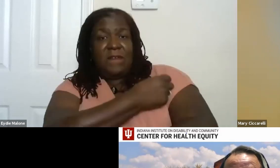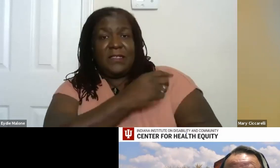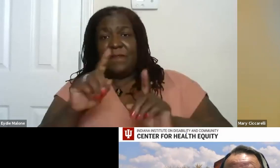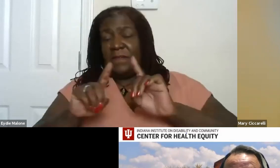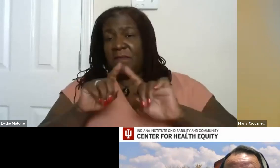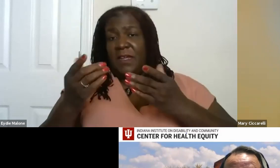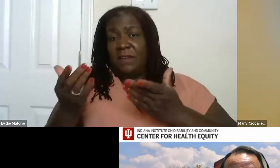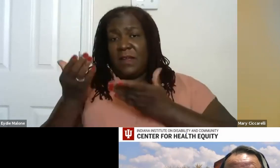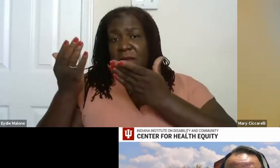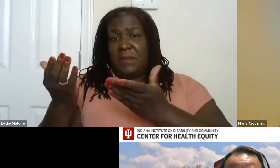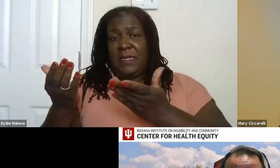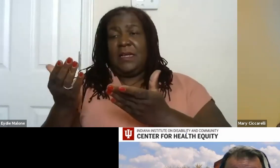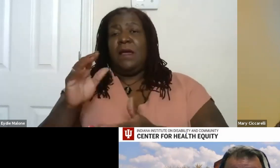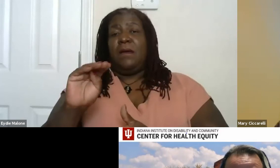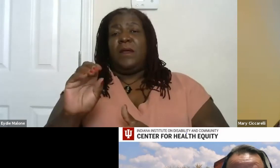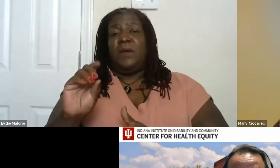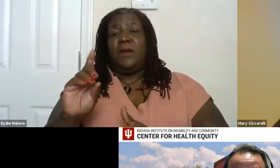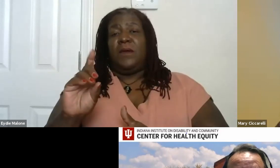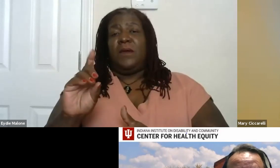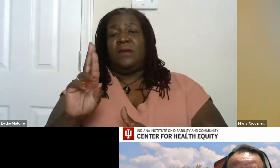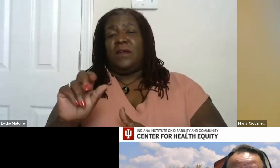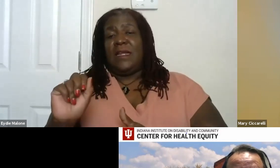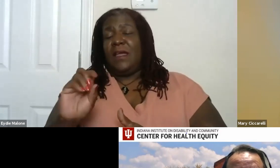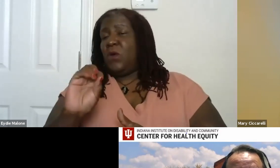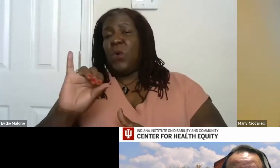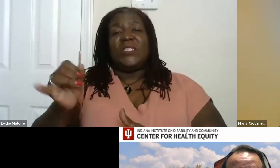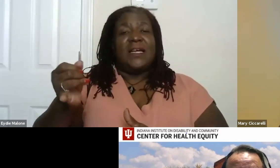recommendations, be that Moderna or Johnson & Johnson, et cetera, I think that is as yet